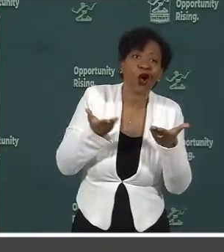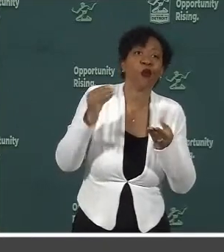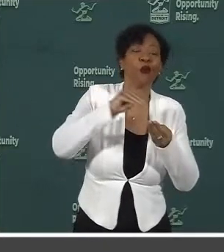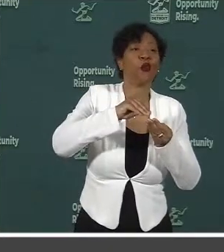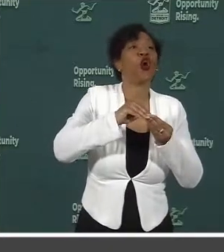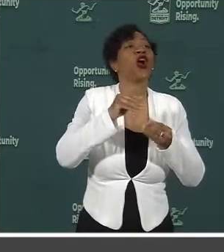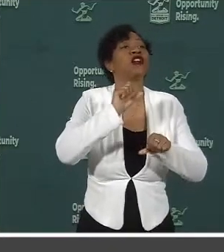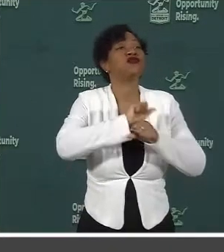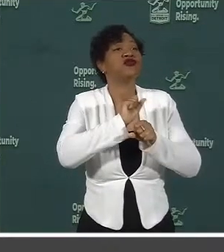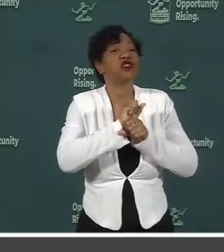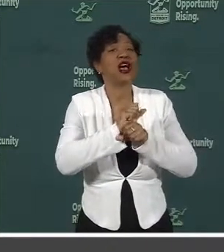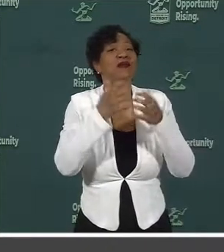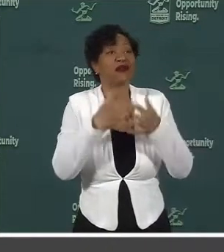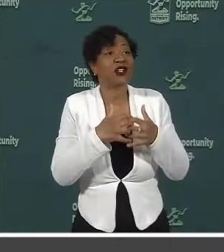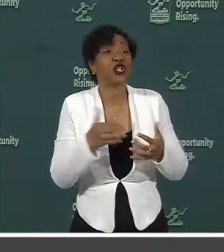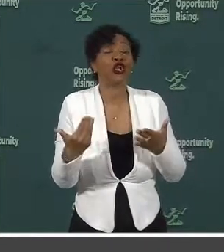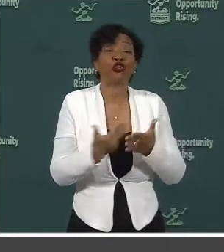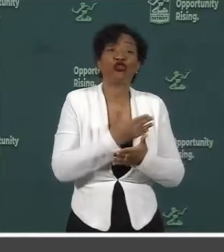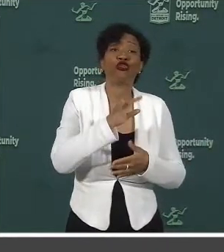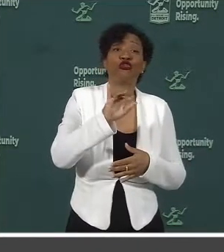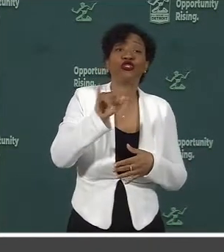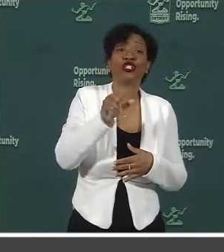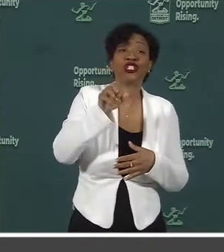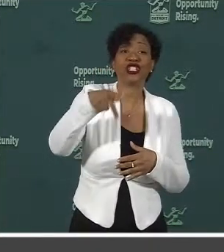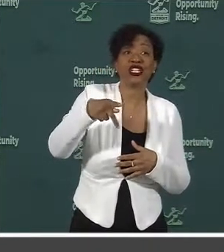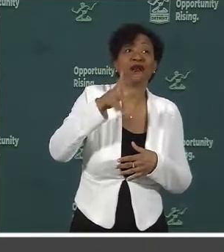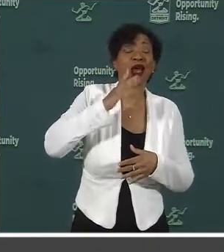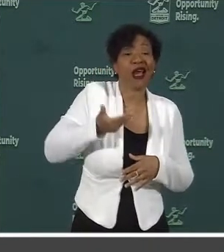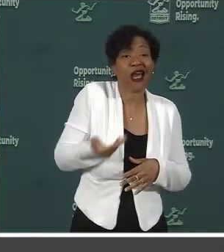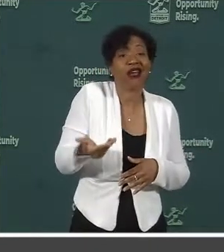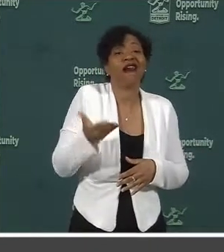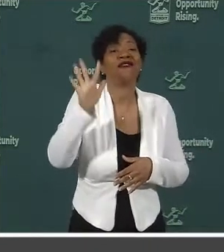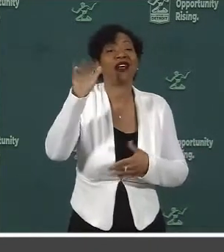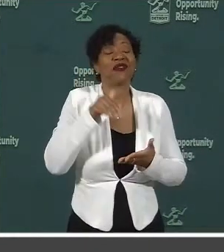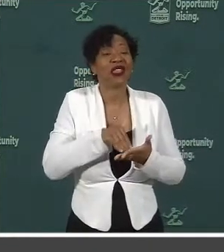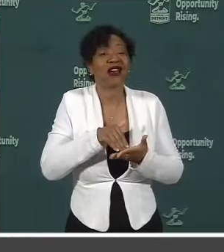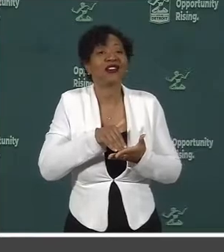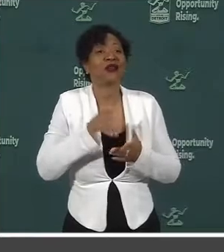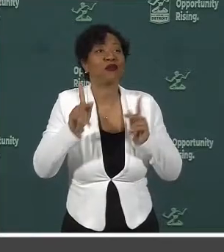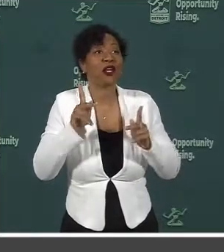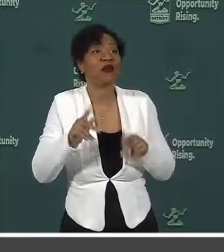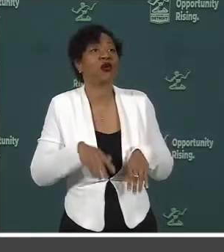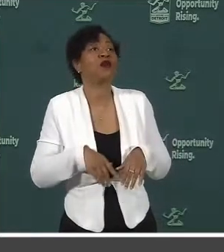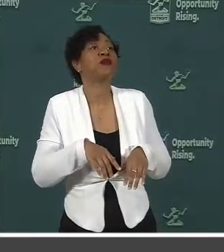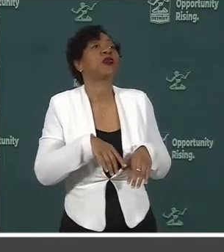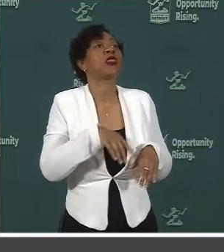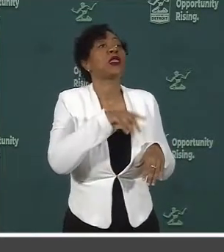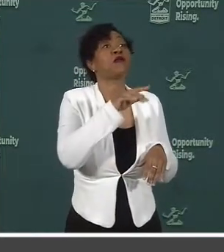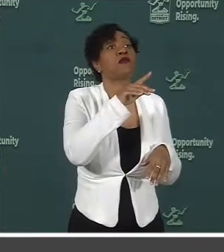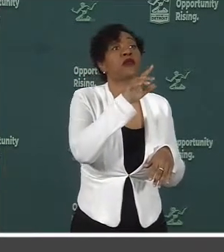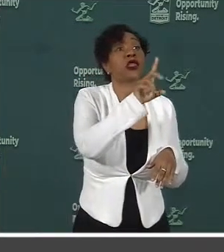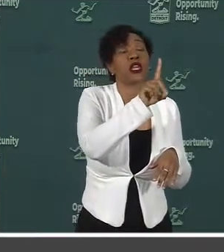JEEP PLANT THAT'S HIRED FIVE THOUSAND PEOPLE DOWN THE STREET 400 JOBS AT DAKOTA THEY'RE SUPPLYING PARTS TO THE PLANT